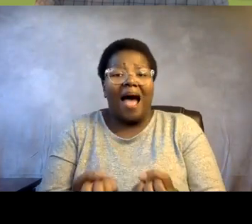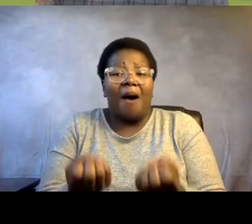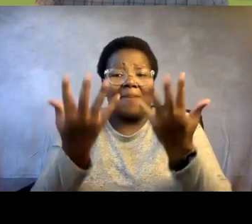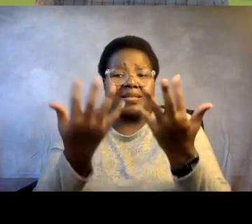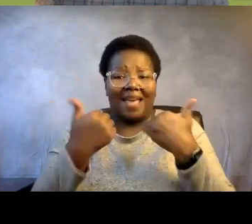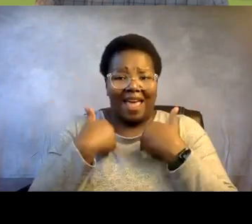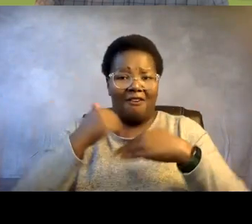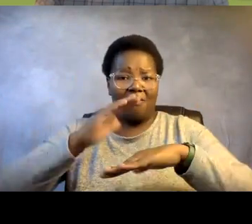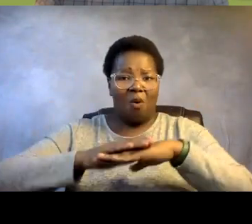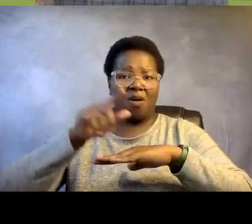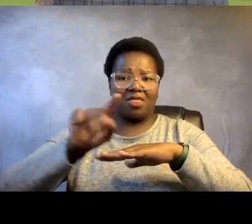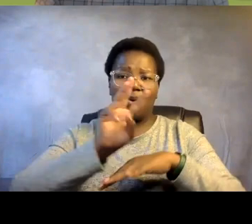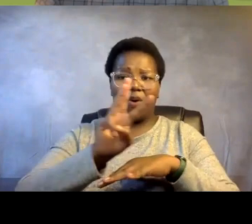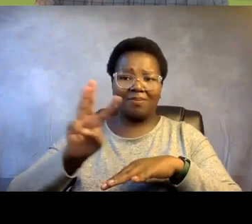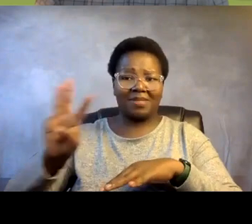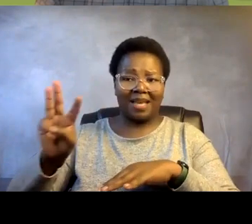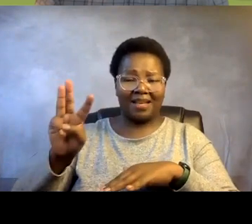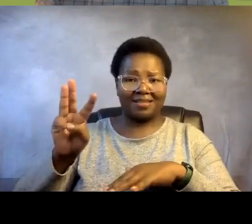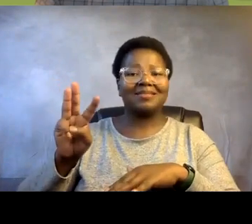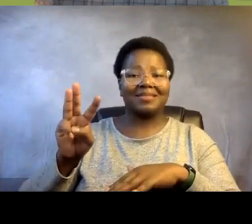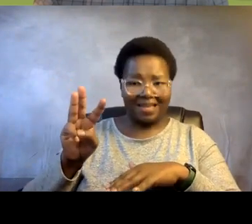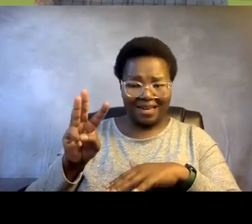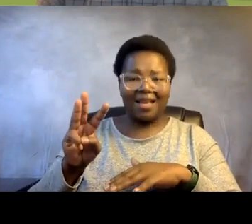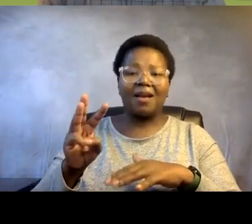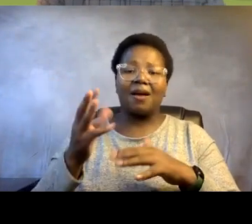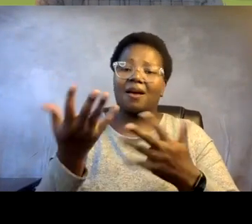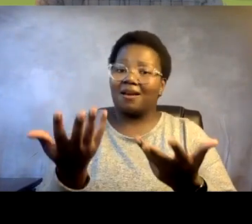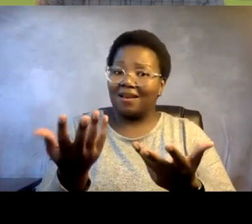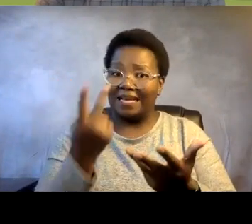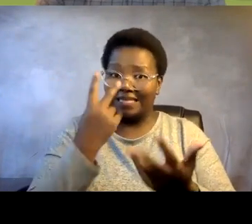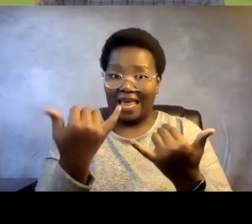screenshot here, this is unfortunately not as uncommon as it should be, but there are,